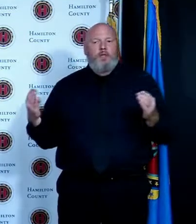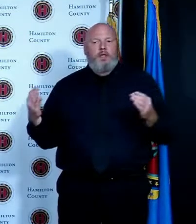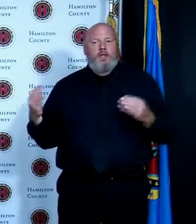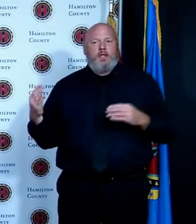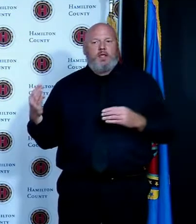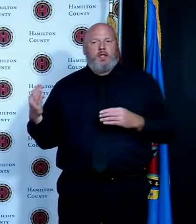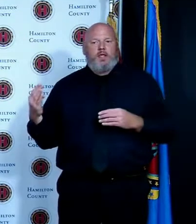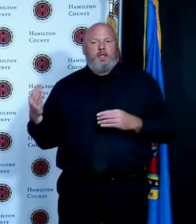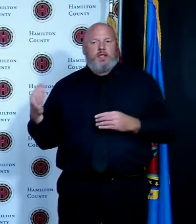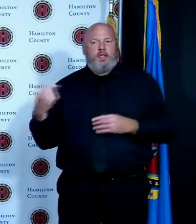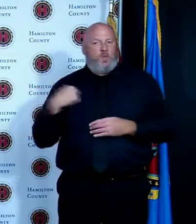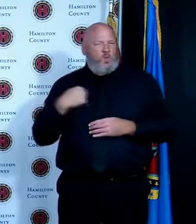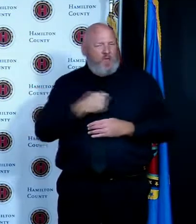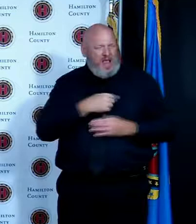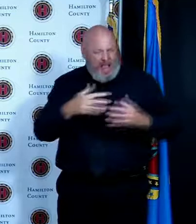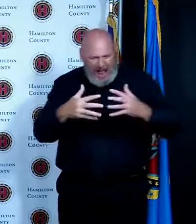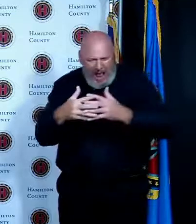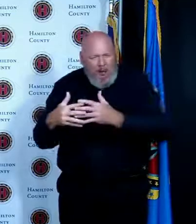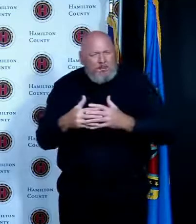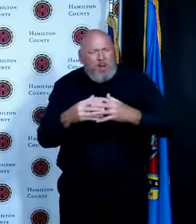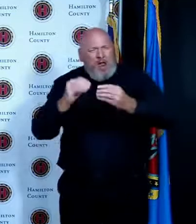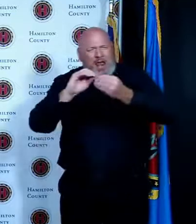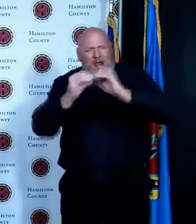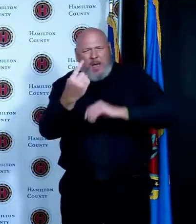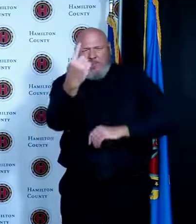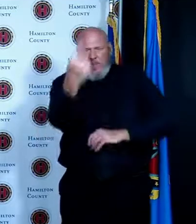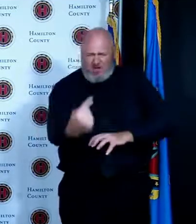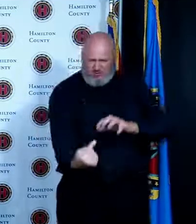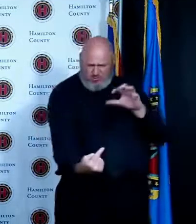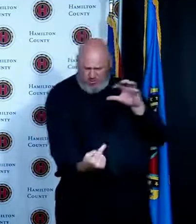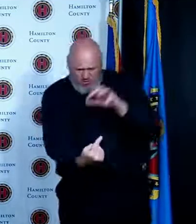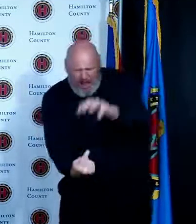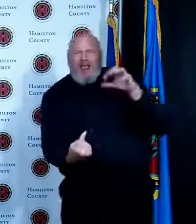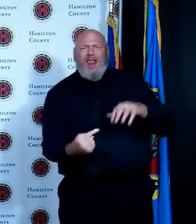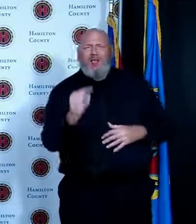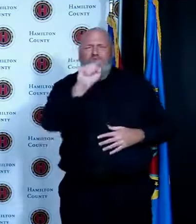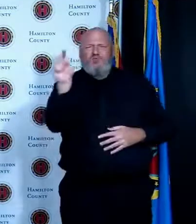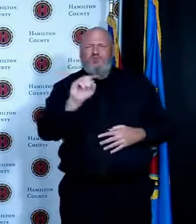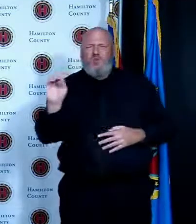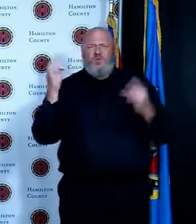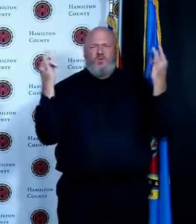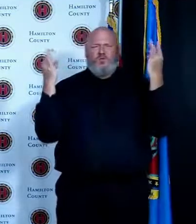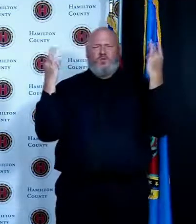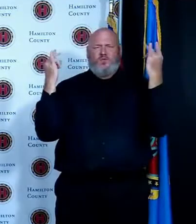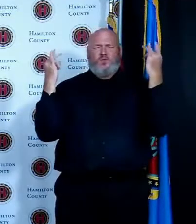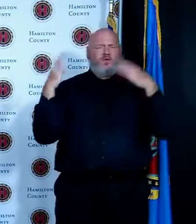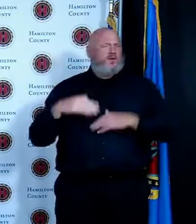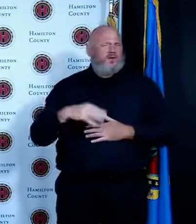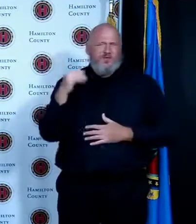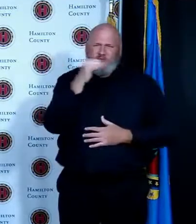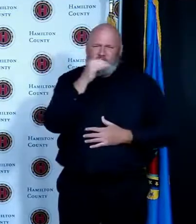and i'm pleased that their gates are reopening to provide important educational and recreational services for our community